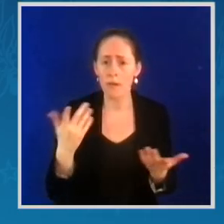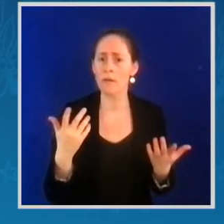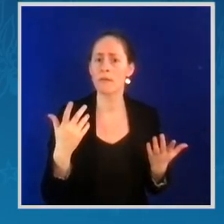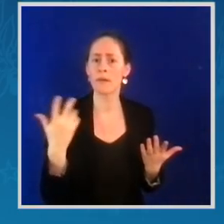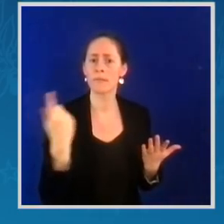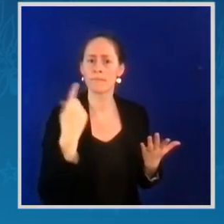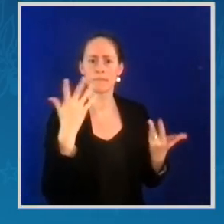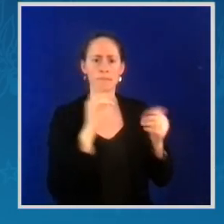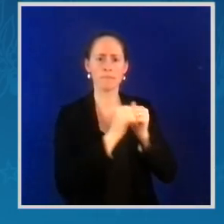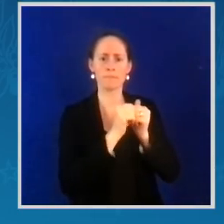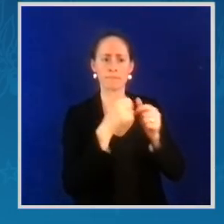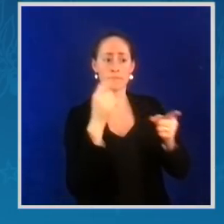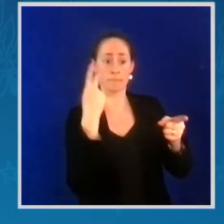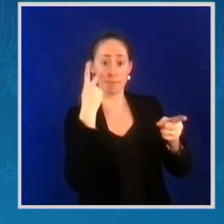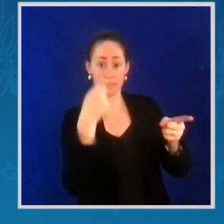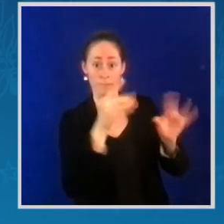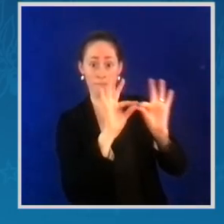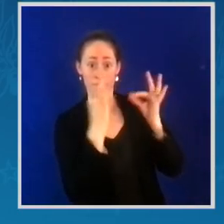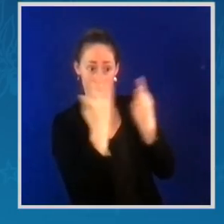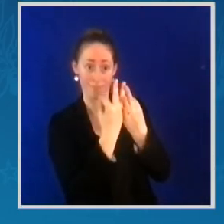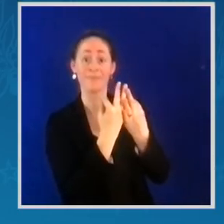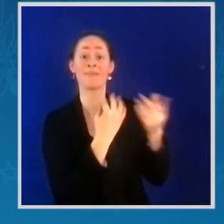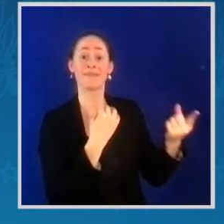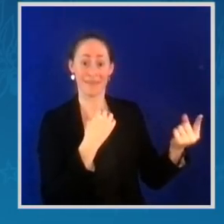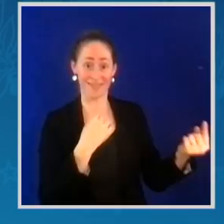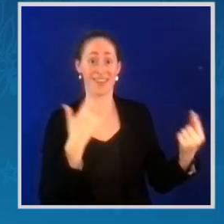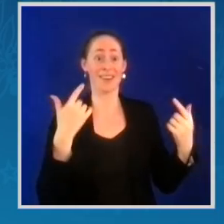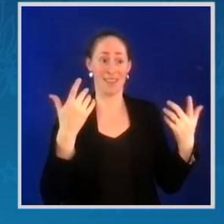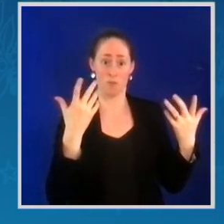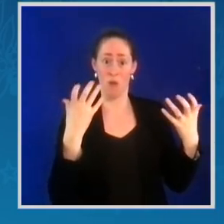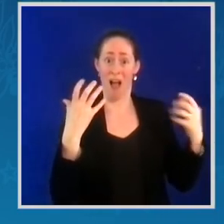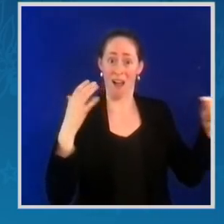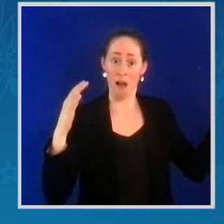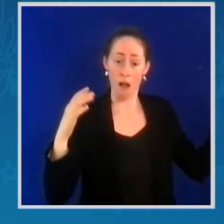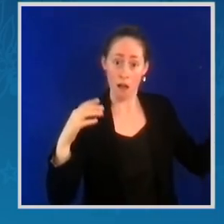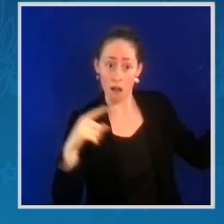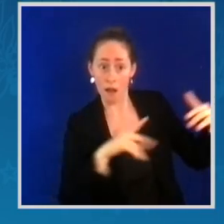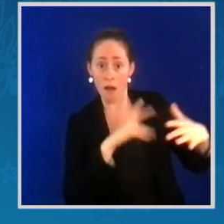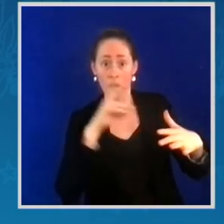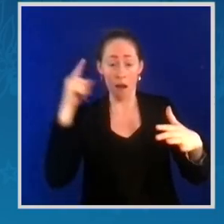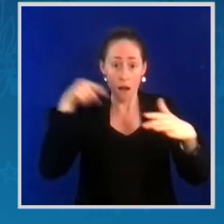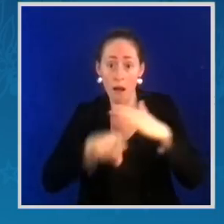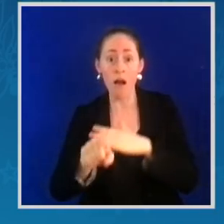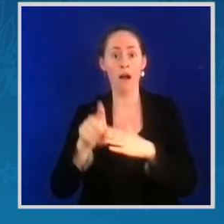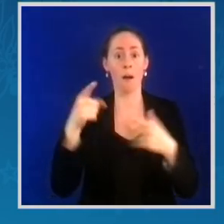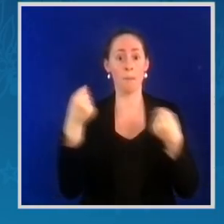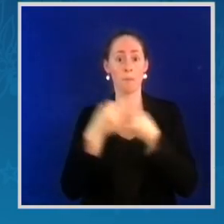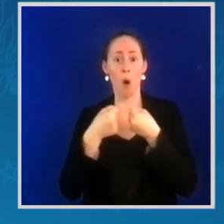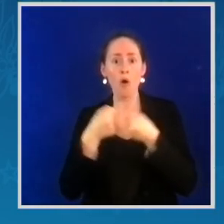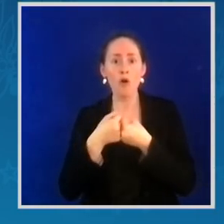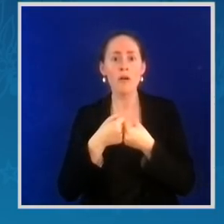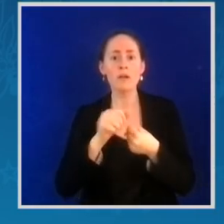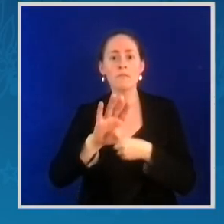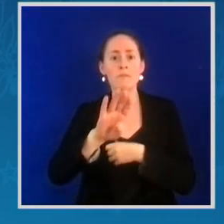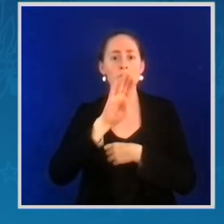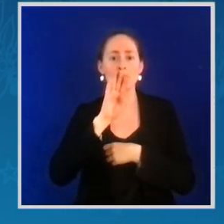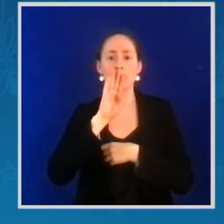The Vice President: So we had discussions that were about the need, for example, to reexamine travel restrictions.